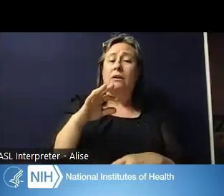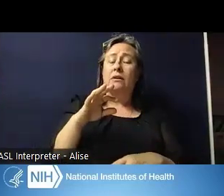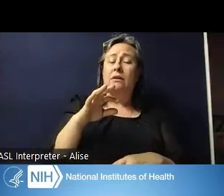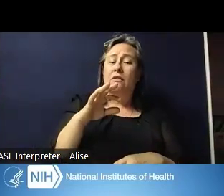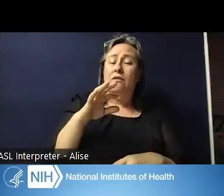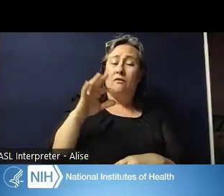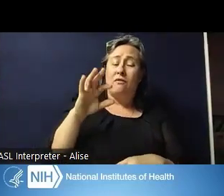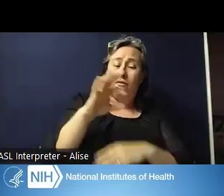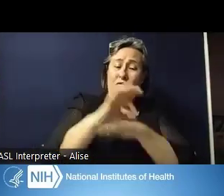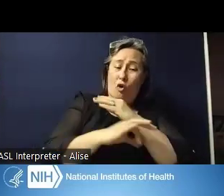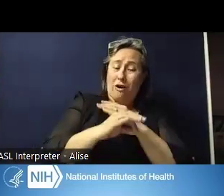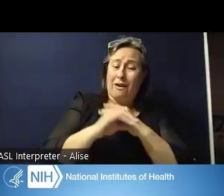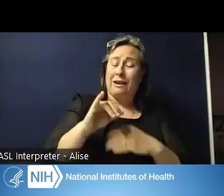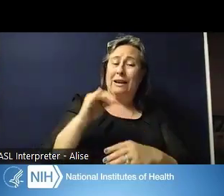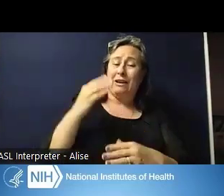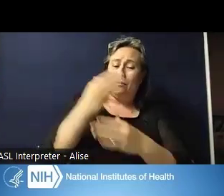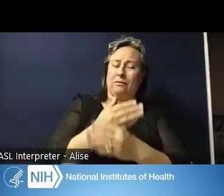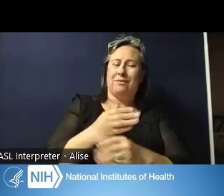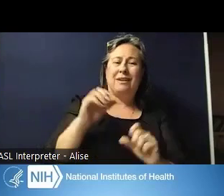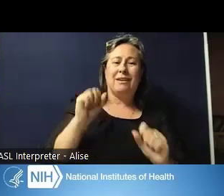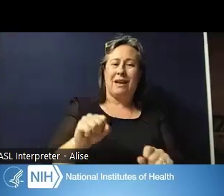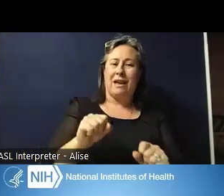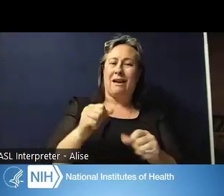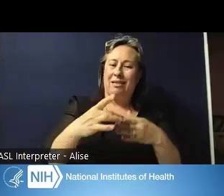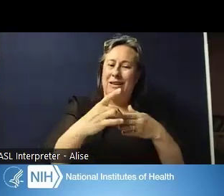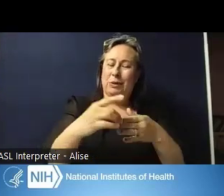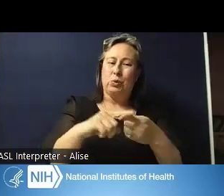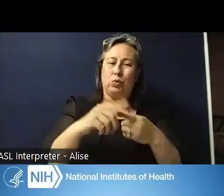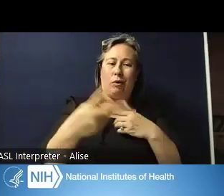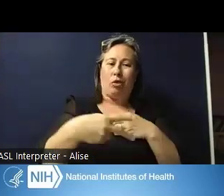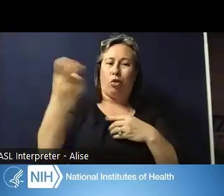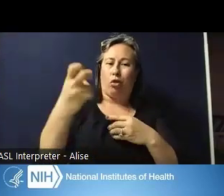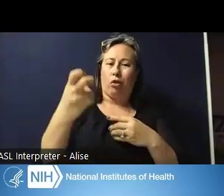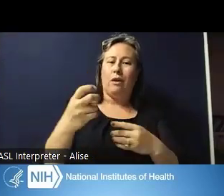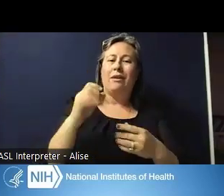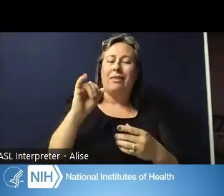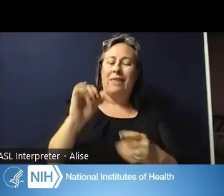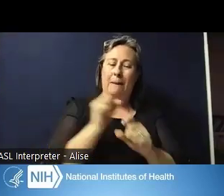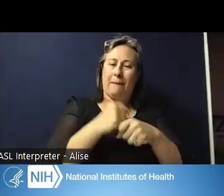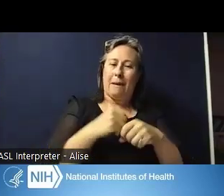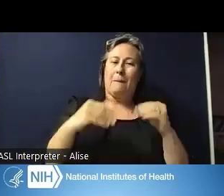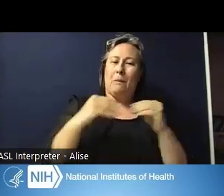could lead to intellectual property theft, which weakens our national innovation base.